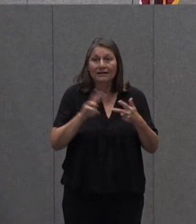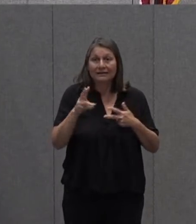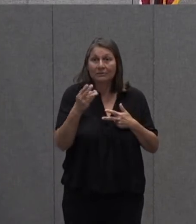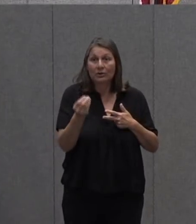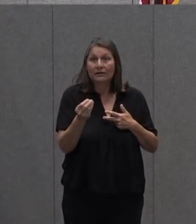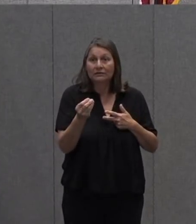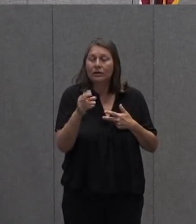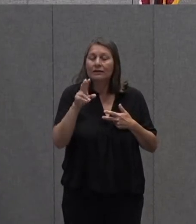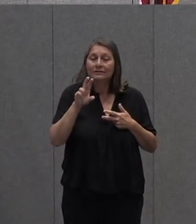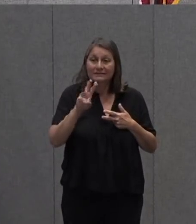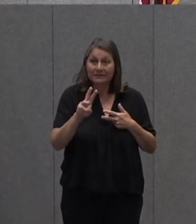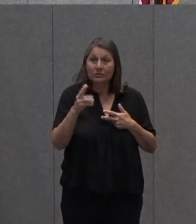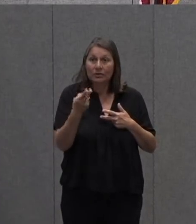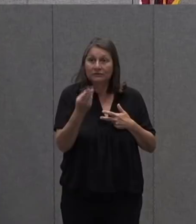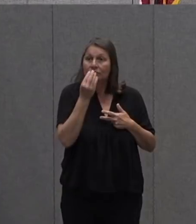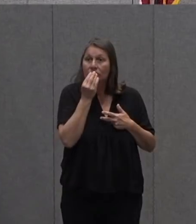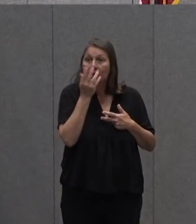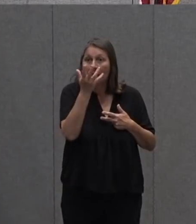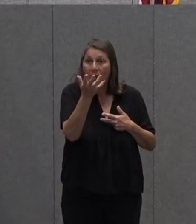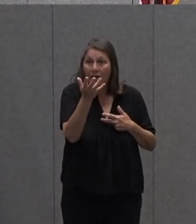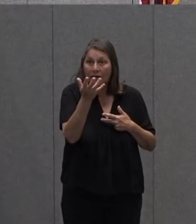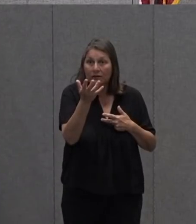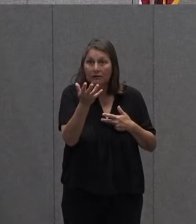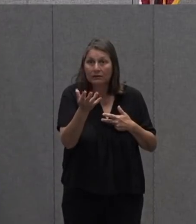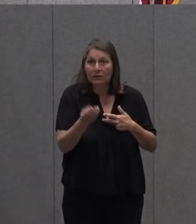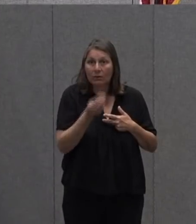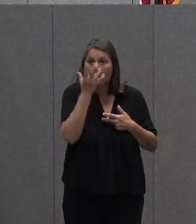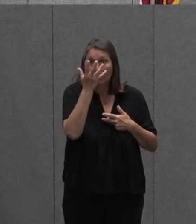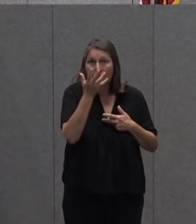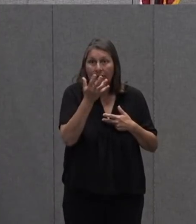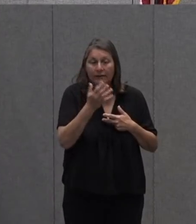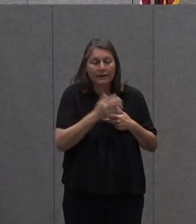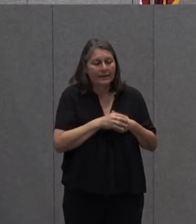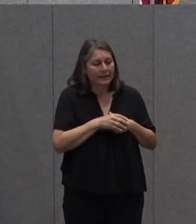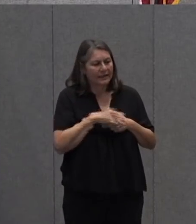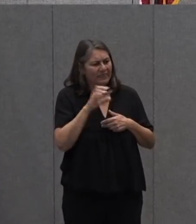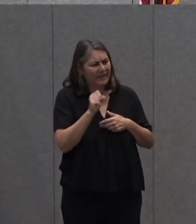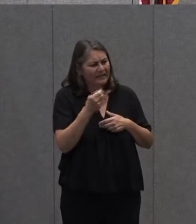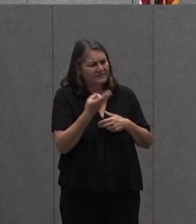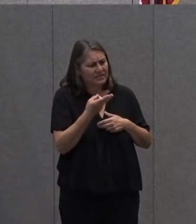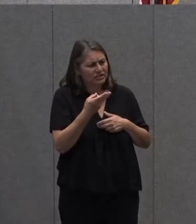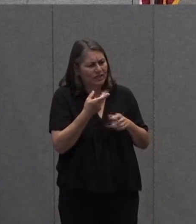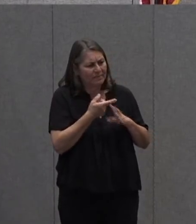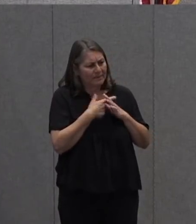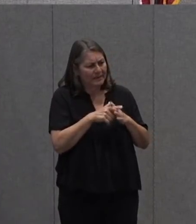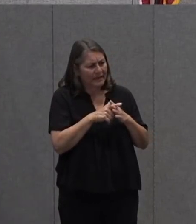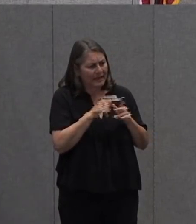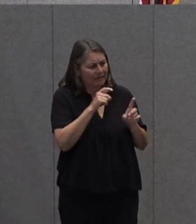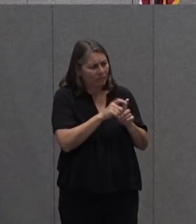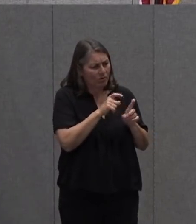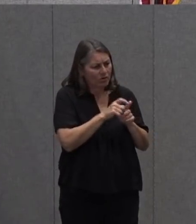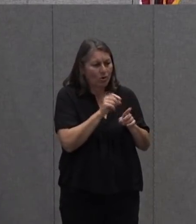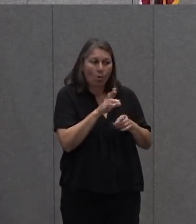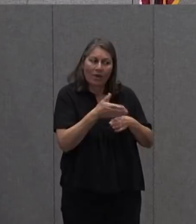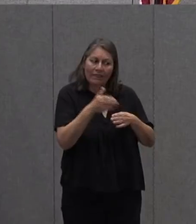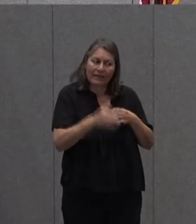Does the SH have to be at the beginning of a word, or can it be at the end of the word like splash? That's a fantastic question, Ms. Lori.